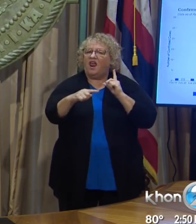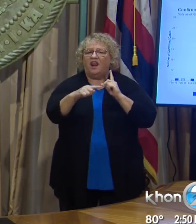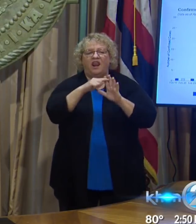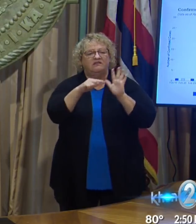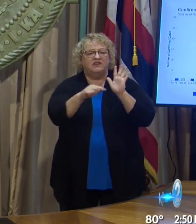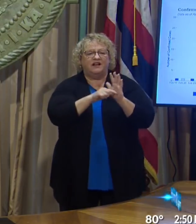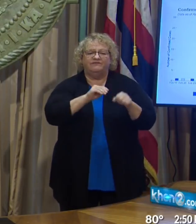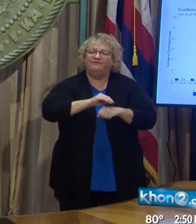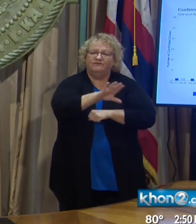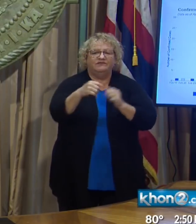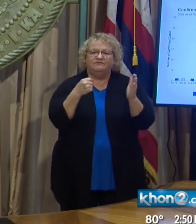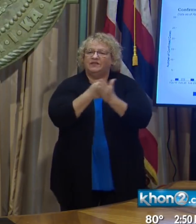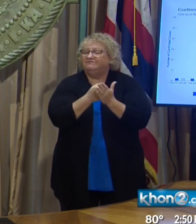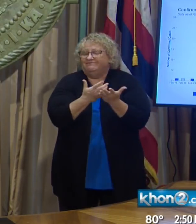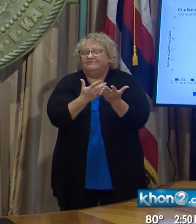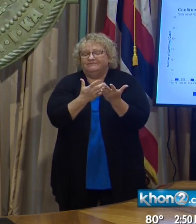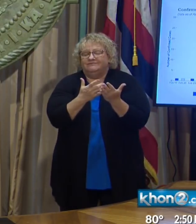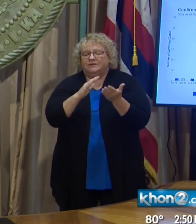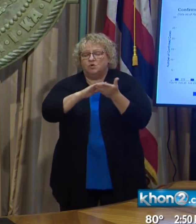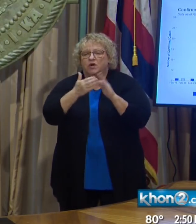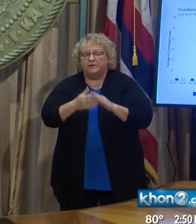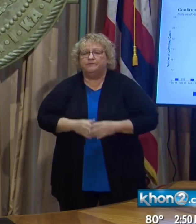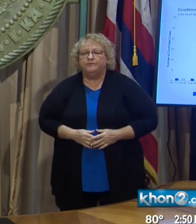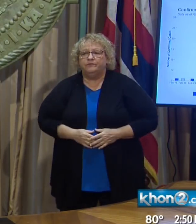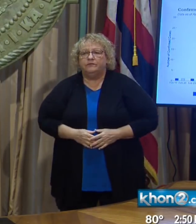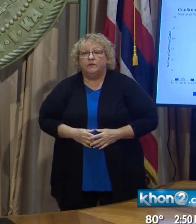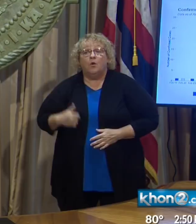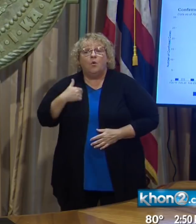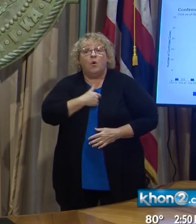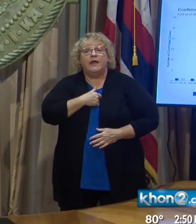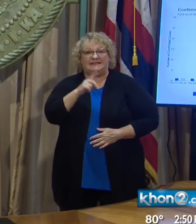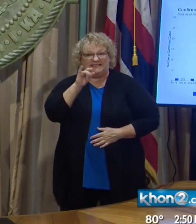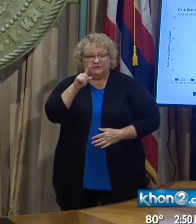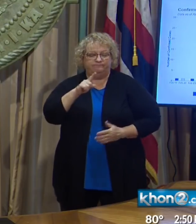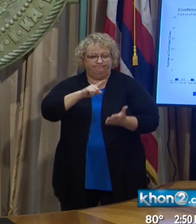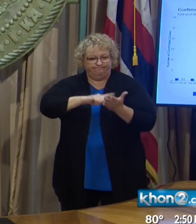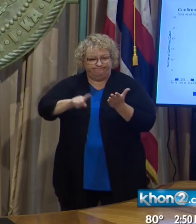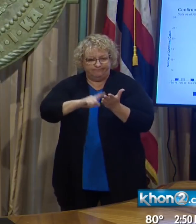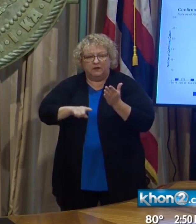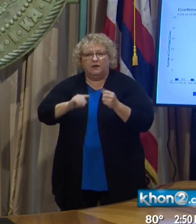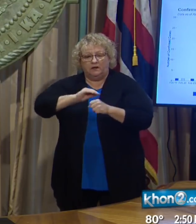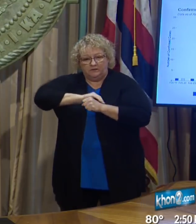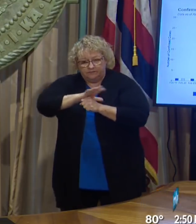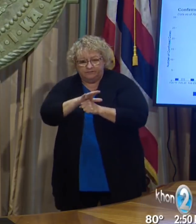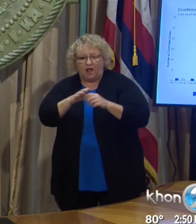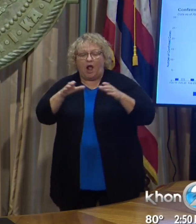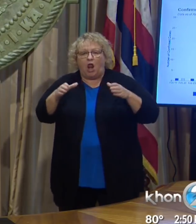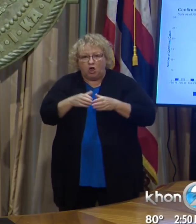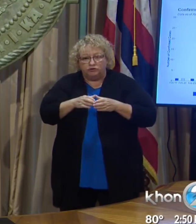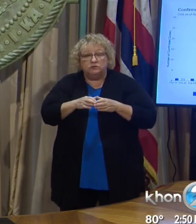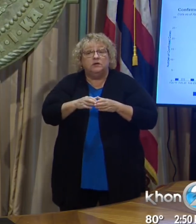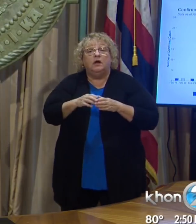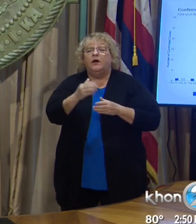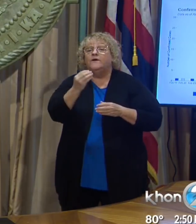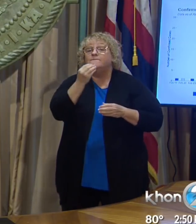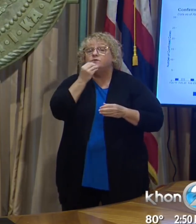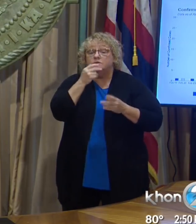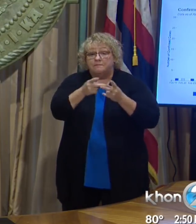WORKING WHILE L CAN HAVE DEVASTATING EFFECTS ON COWORKERS , CLIENTS, AND THE ENTIRE COMMUNITY.